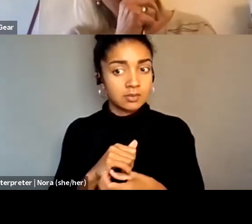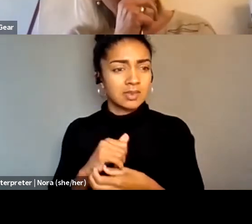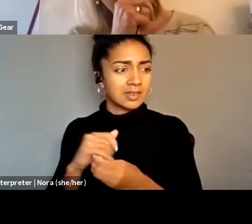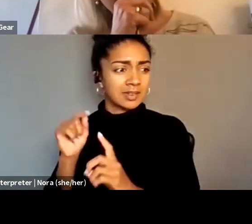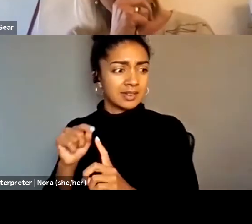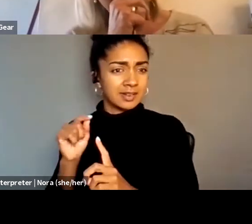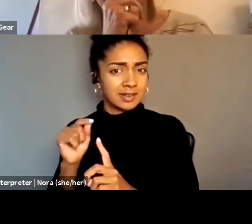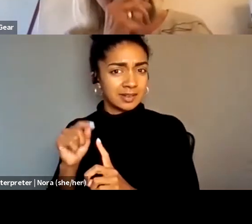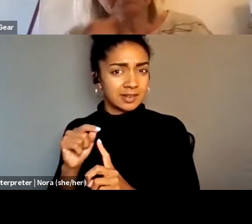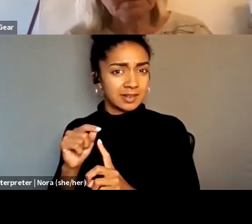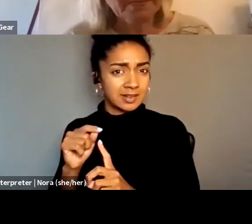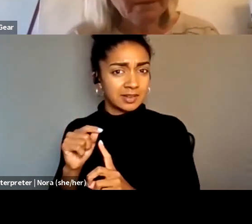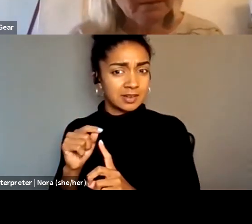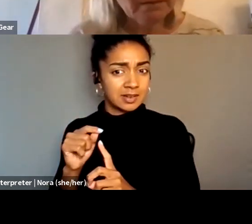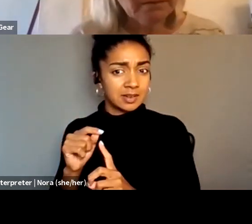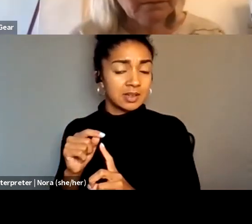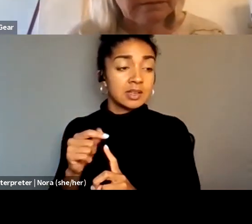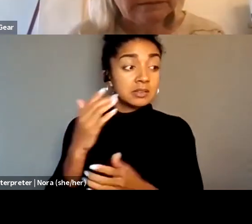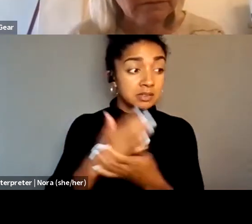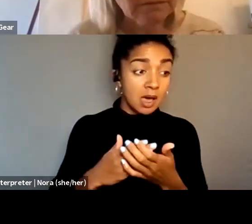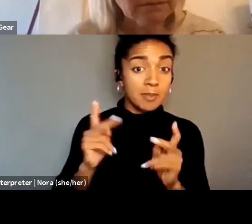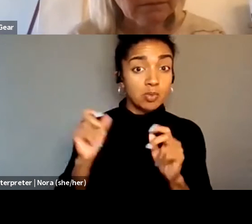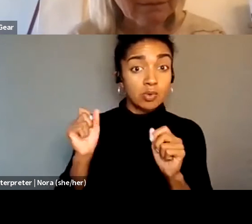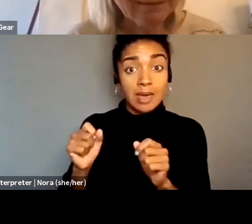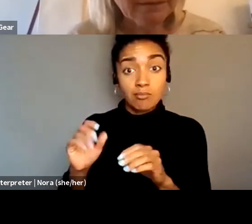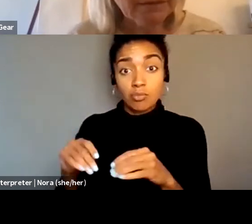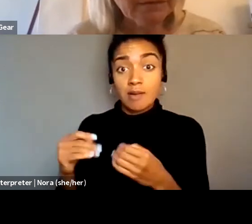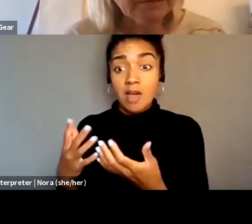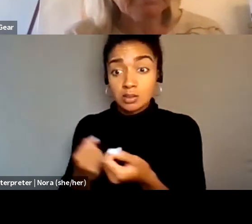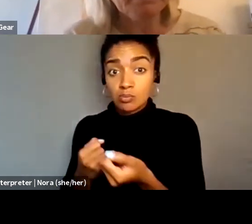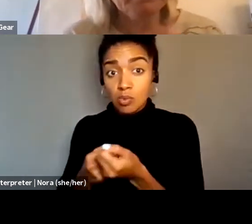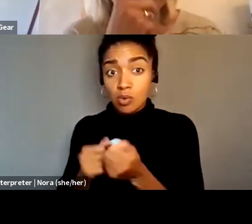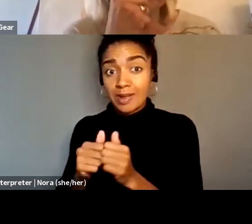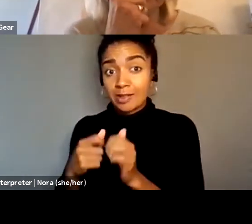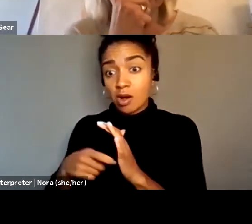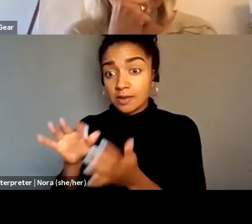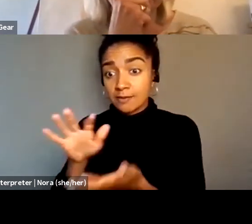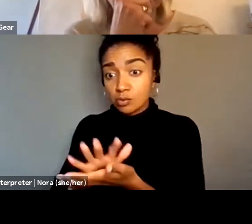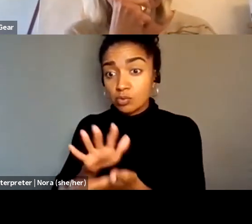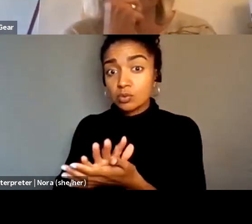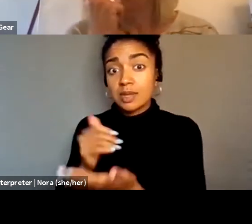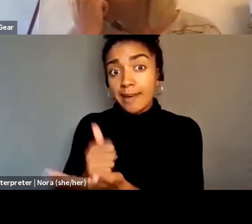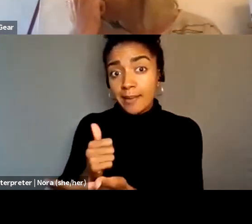cost good by providing learning materials by helping them with this themselves. I also